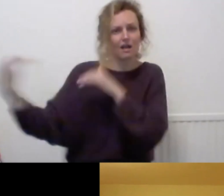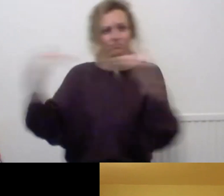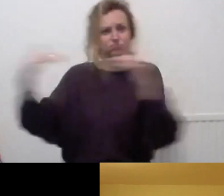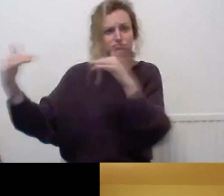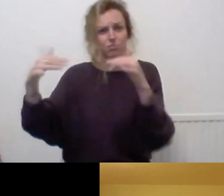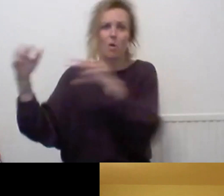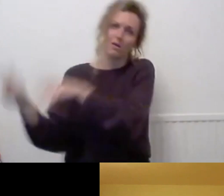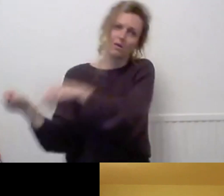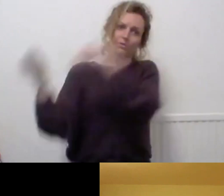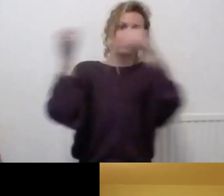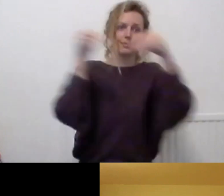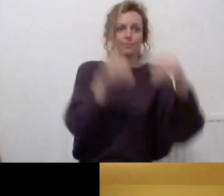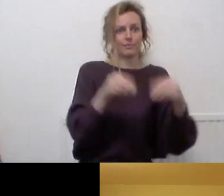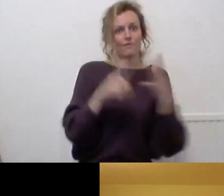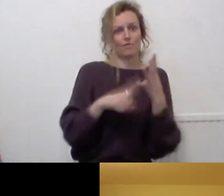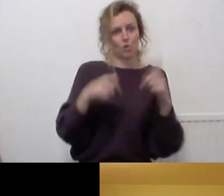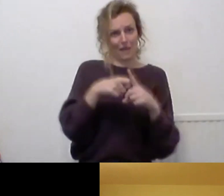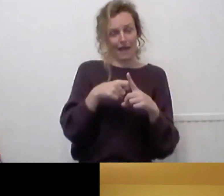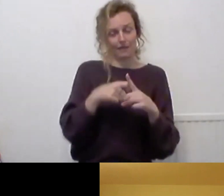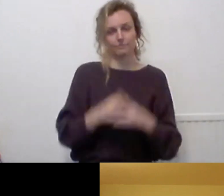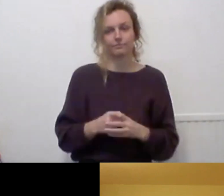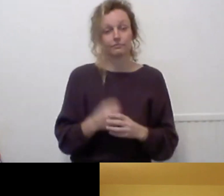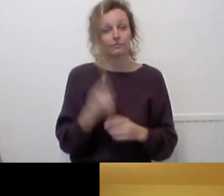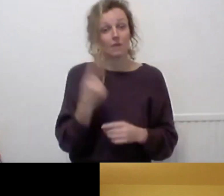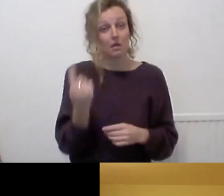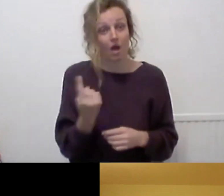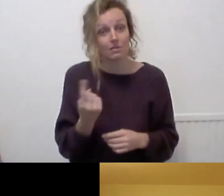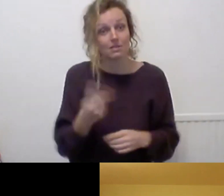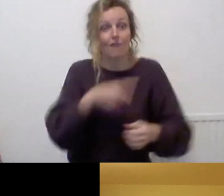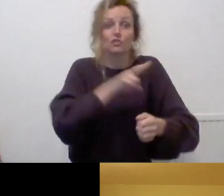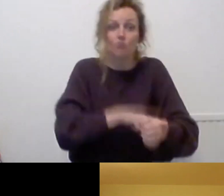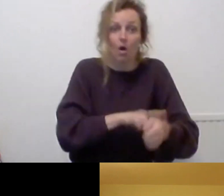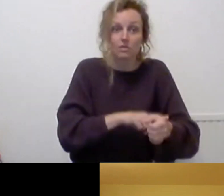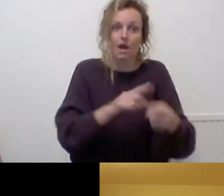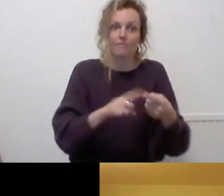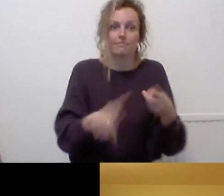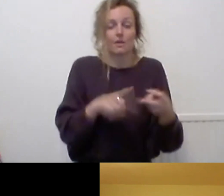as well as being a doctor Rijeka is a wife, as a mother of three